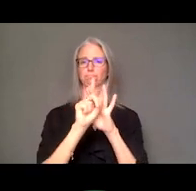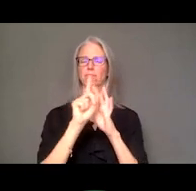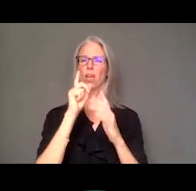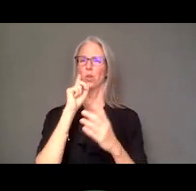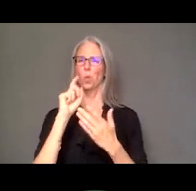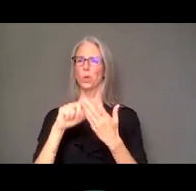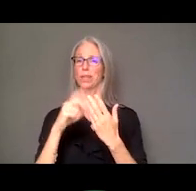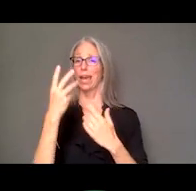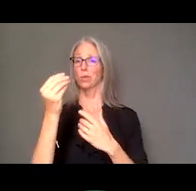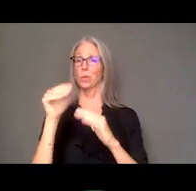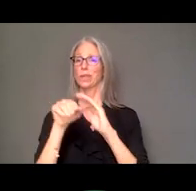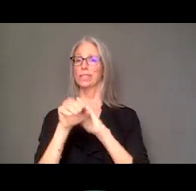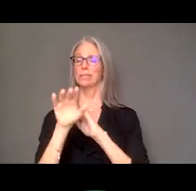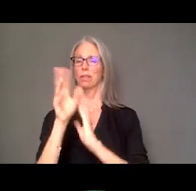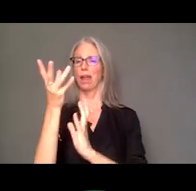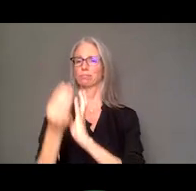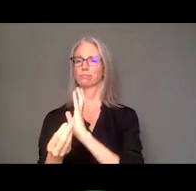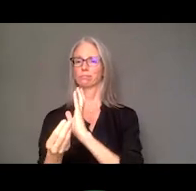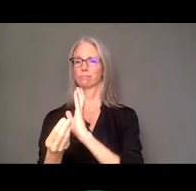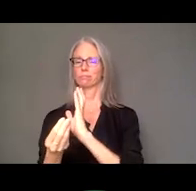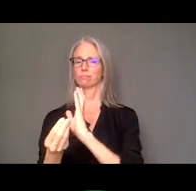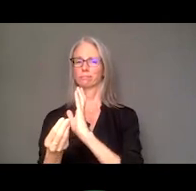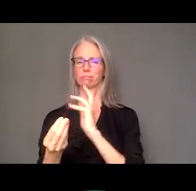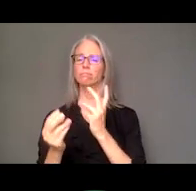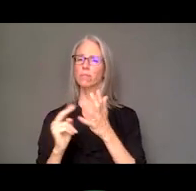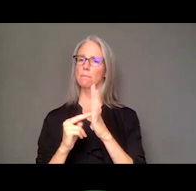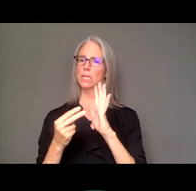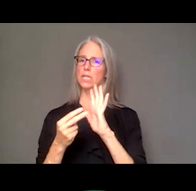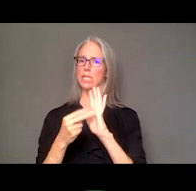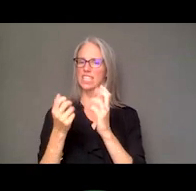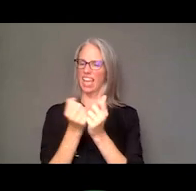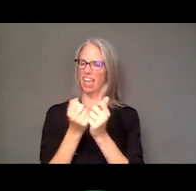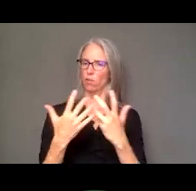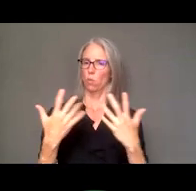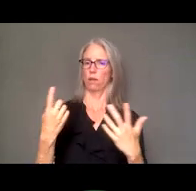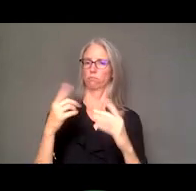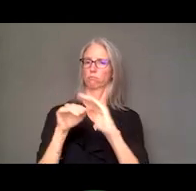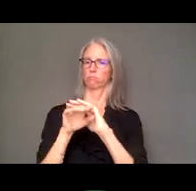Our mission is to make the outdoors accessible for everyone, regardless of their physical capabilities.